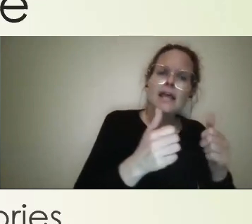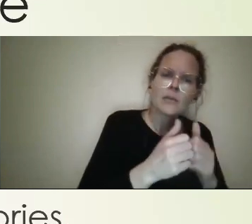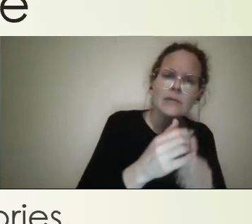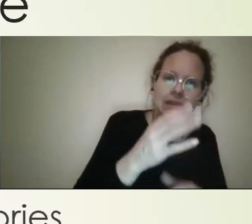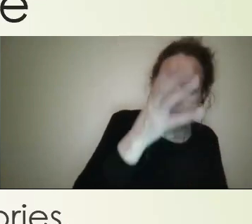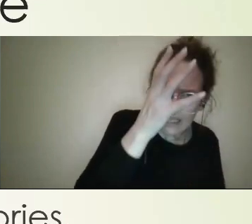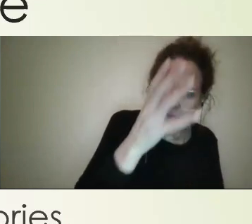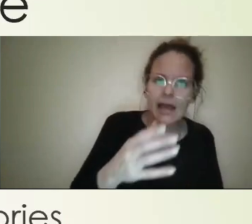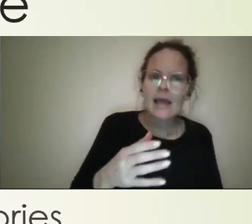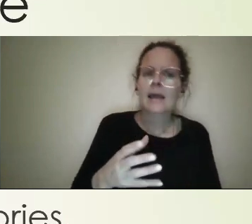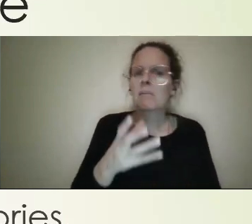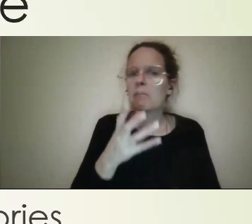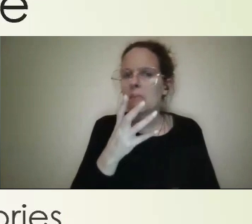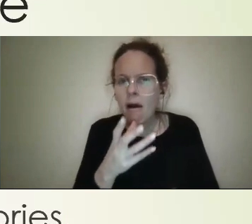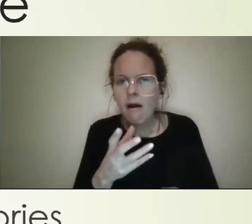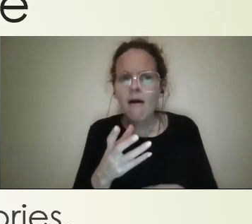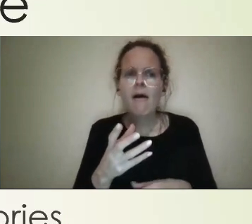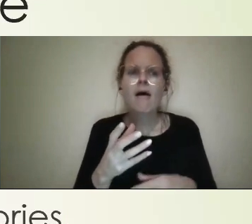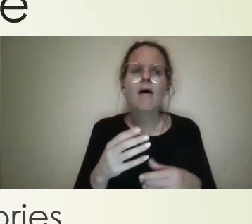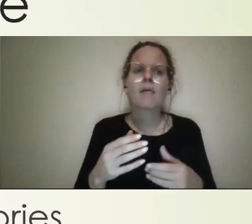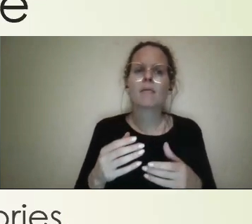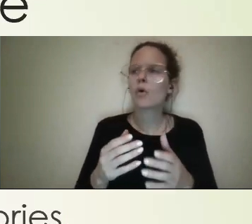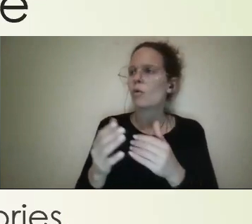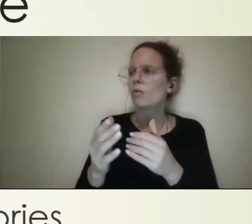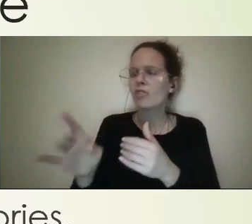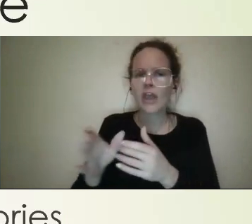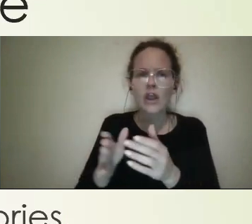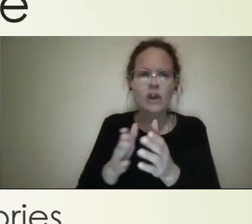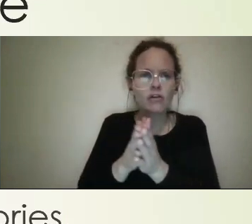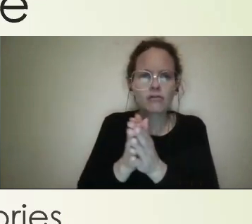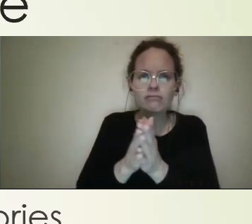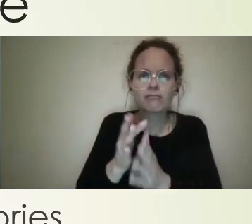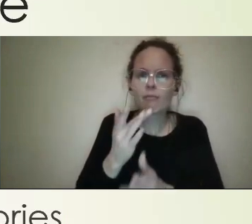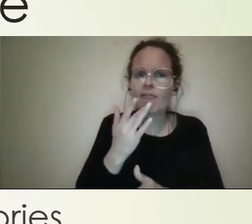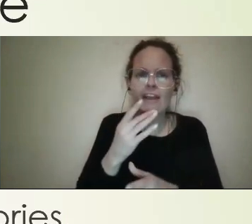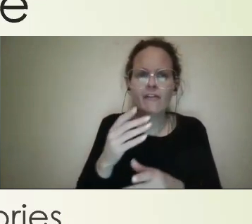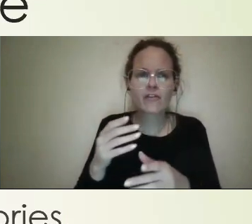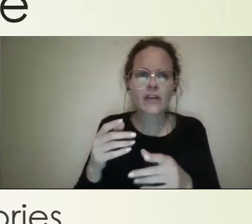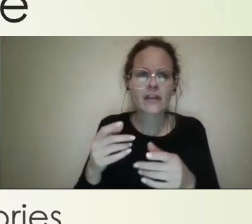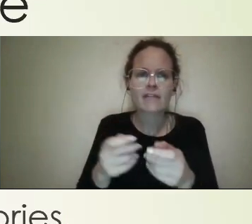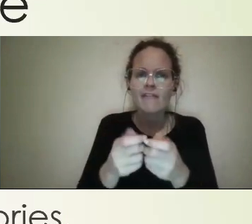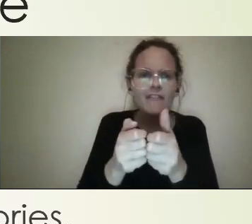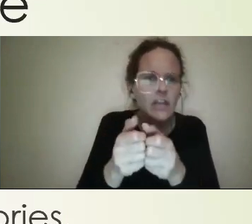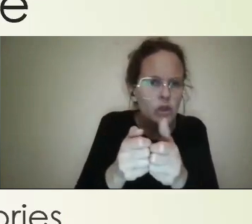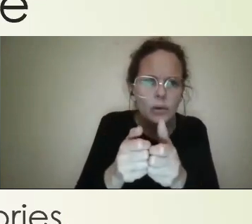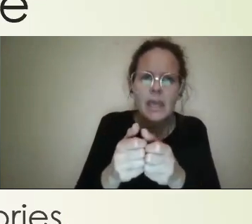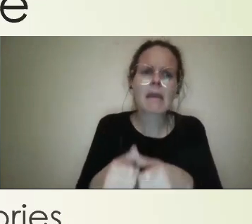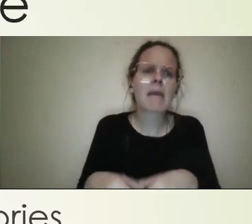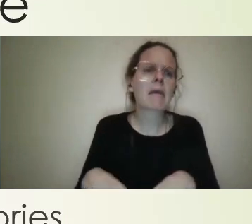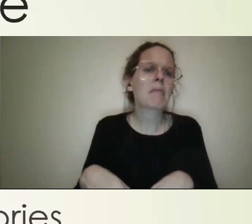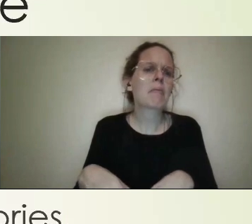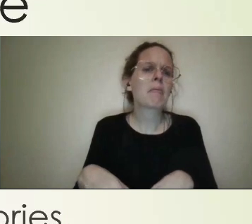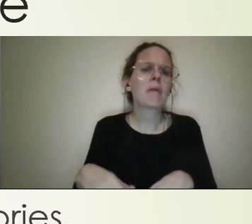and doing something the kid really likes to do. It could be a video game, it could be a movie,